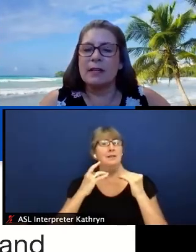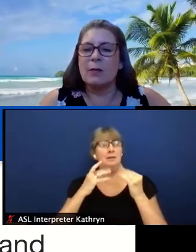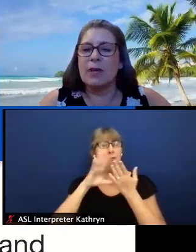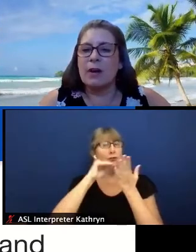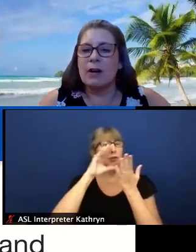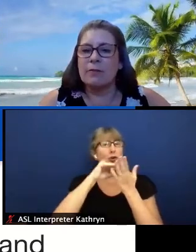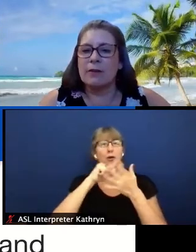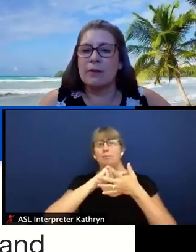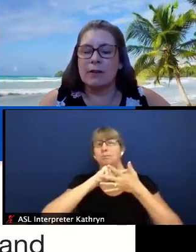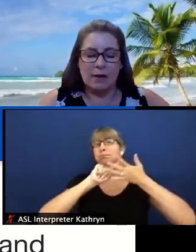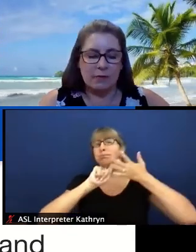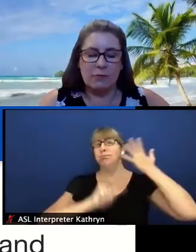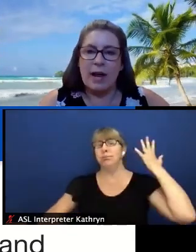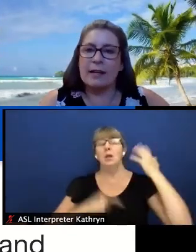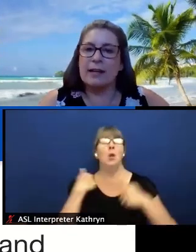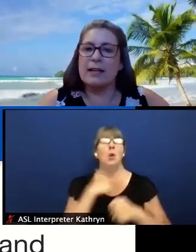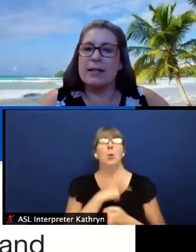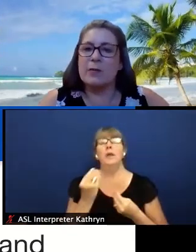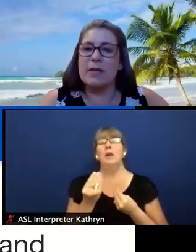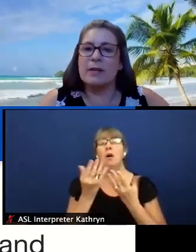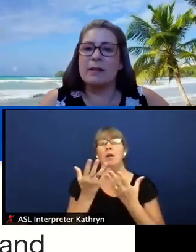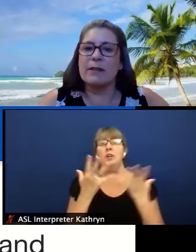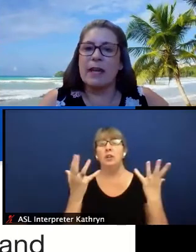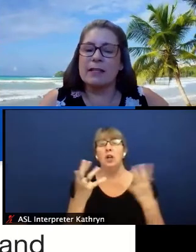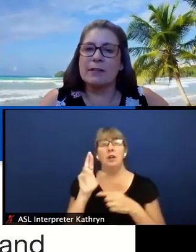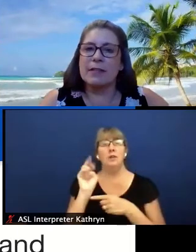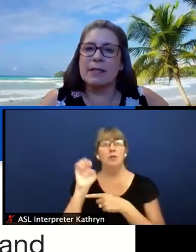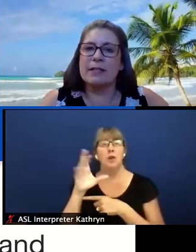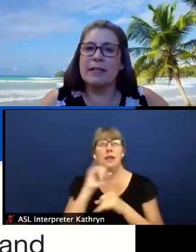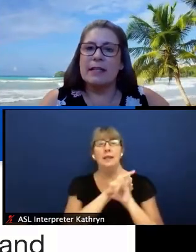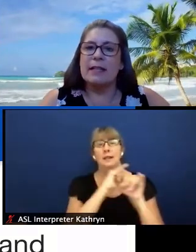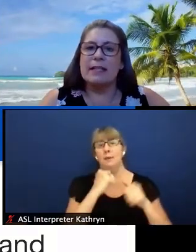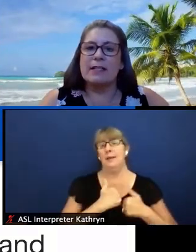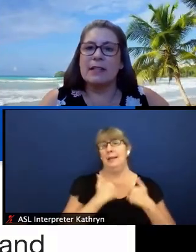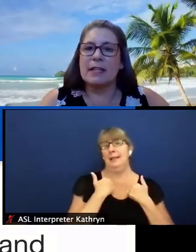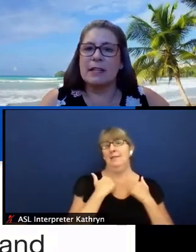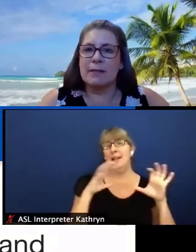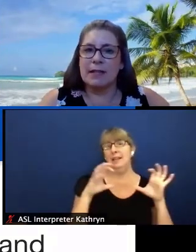We offer a lot of Rec and independent living activities into the evenings.